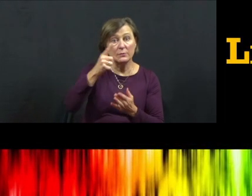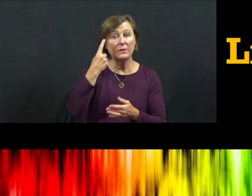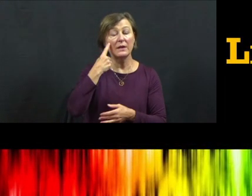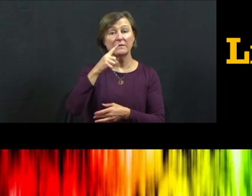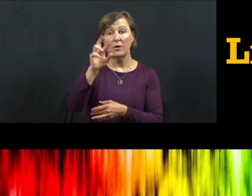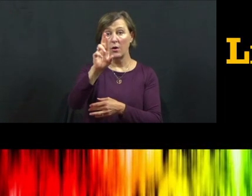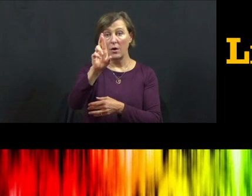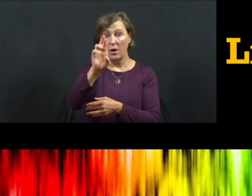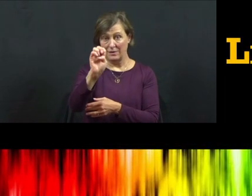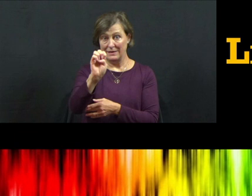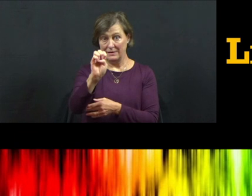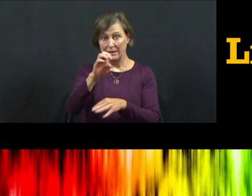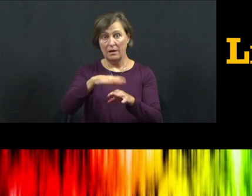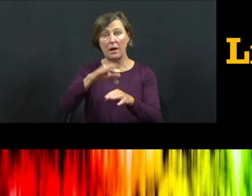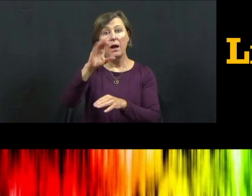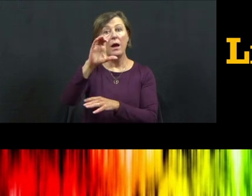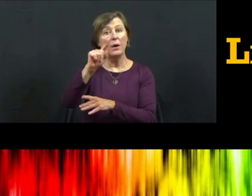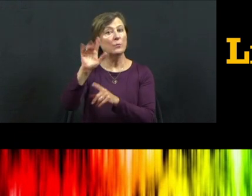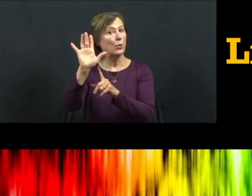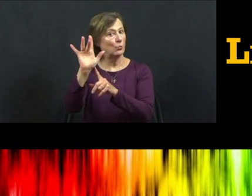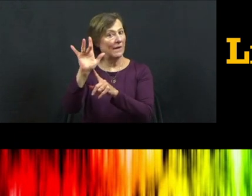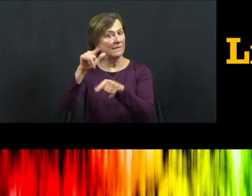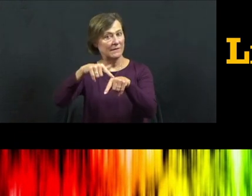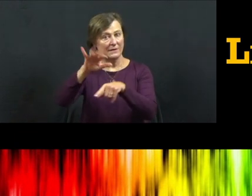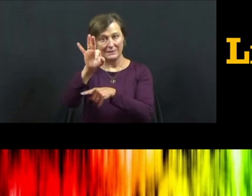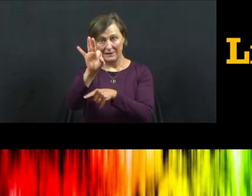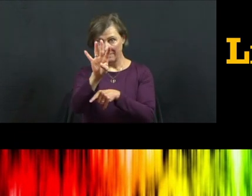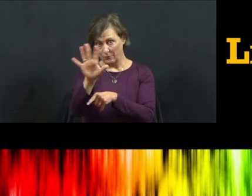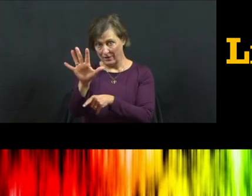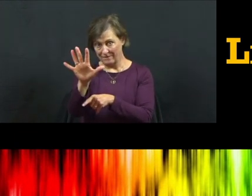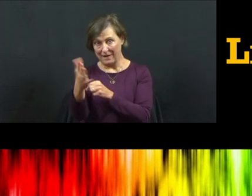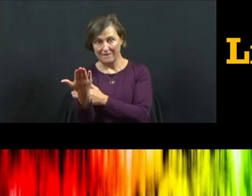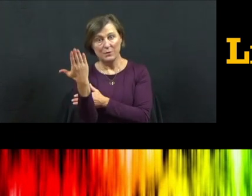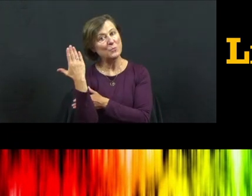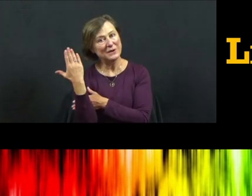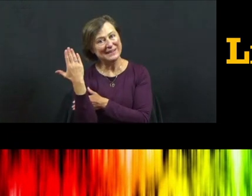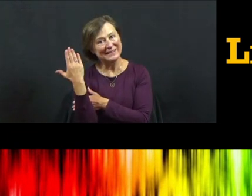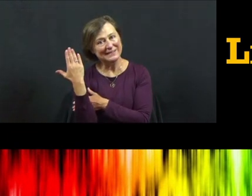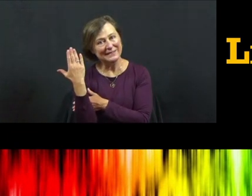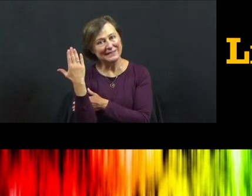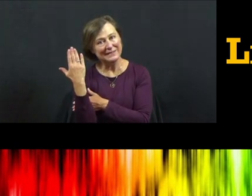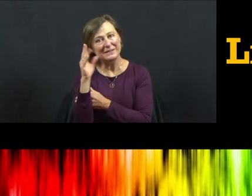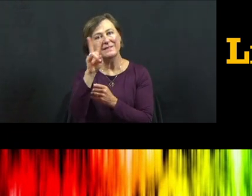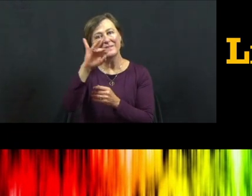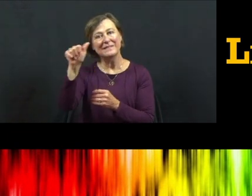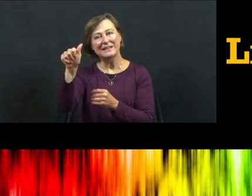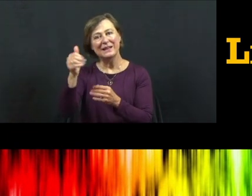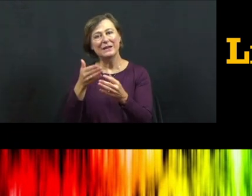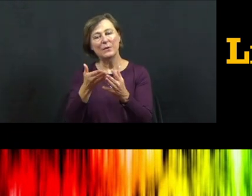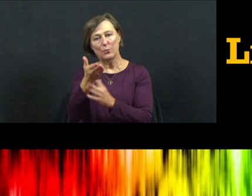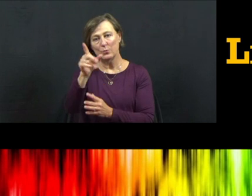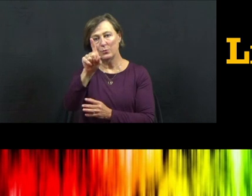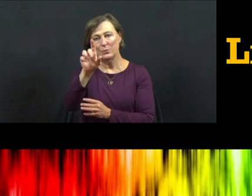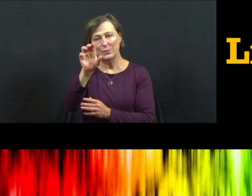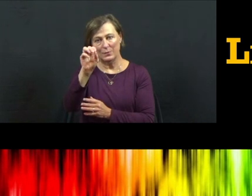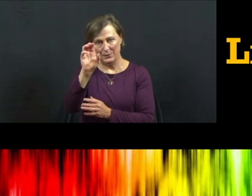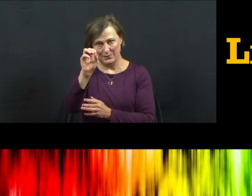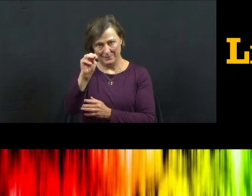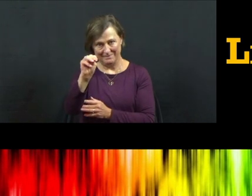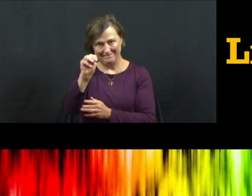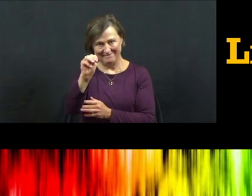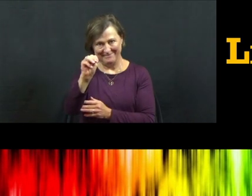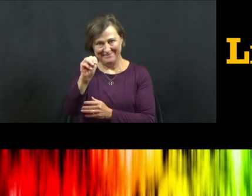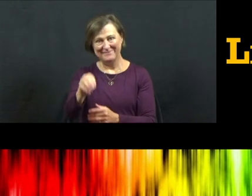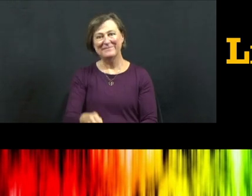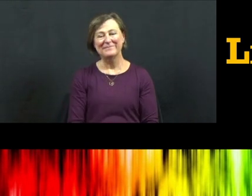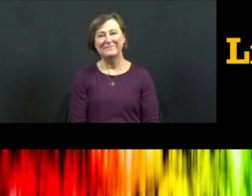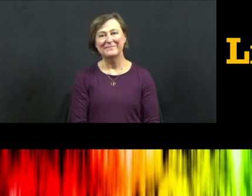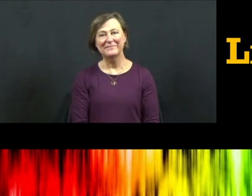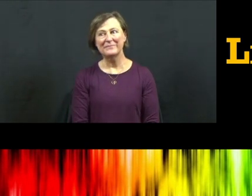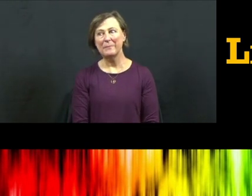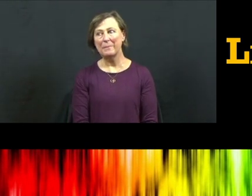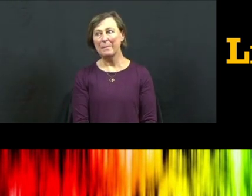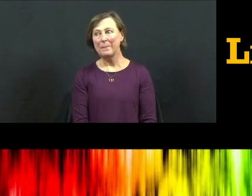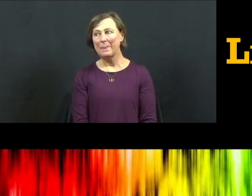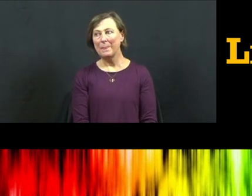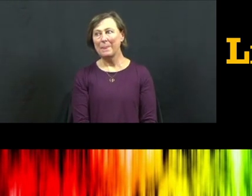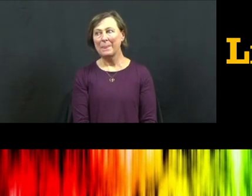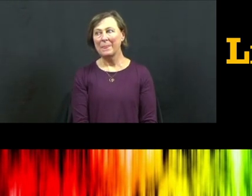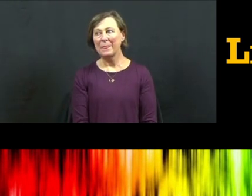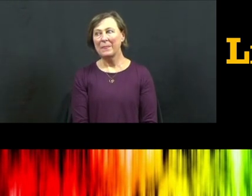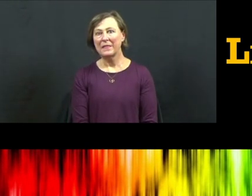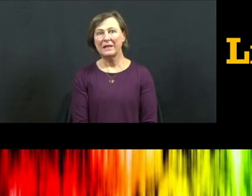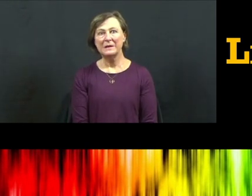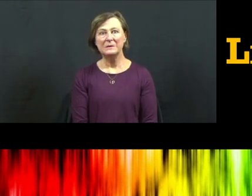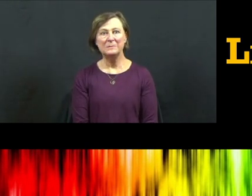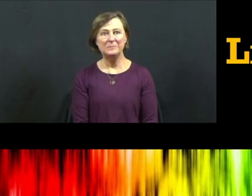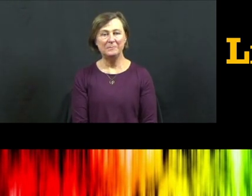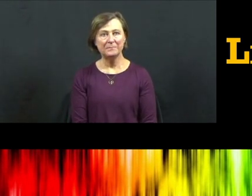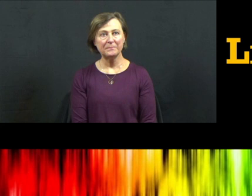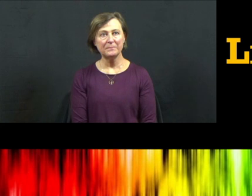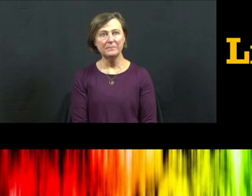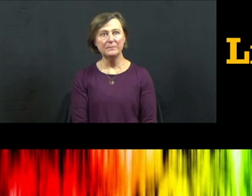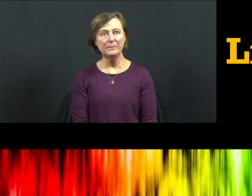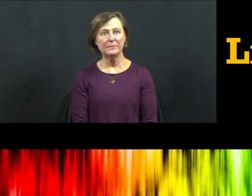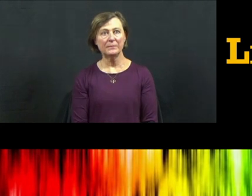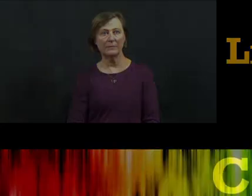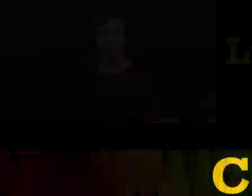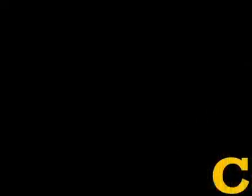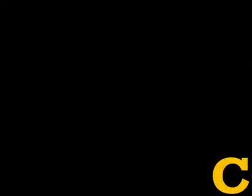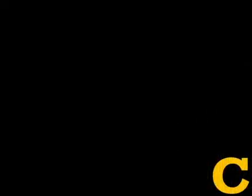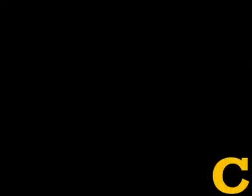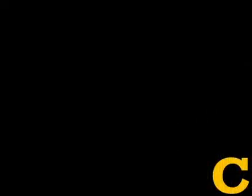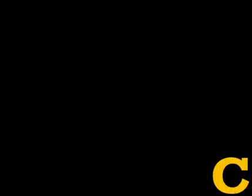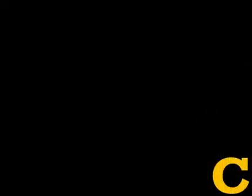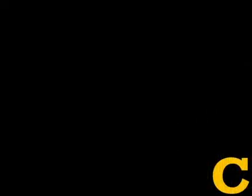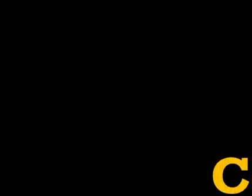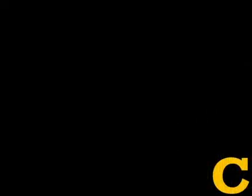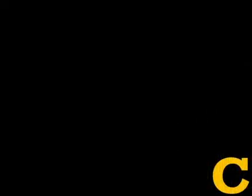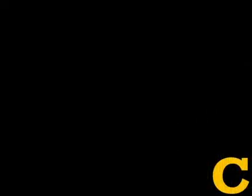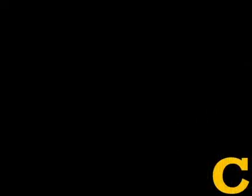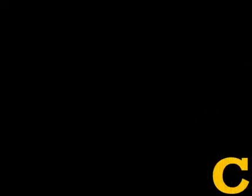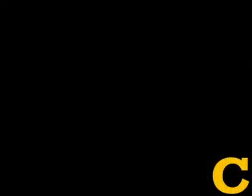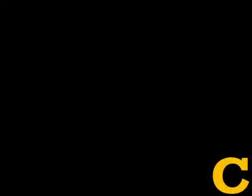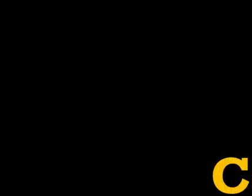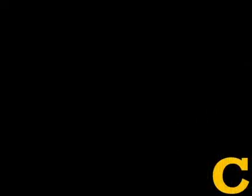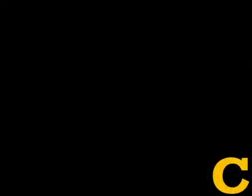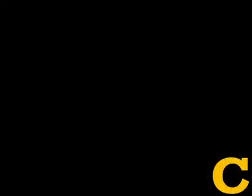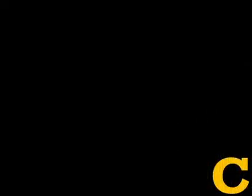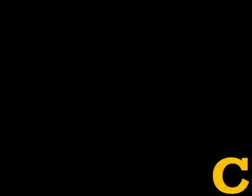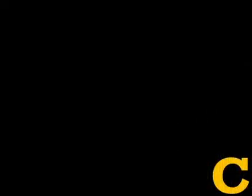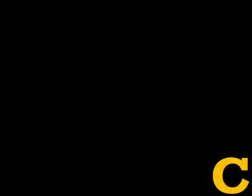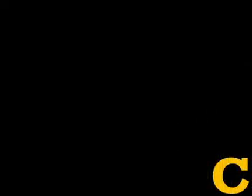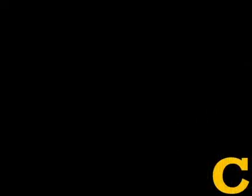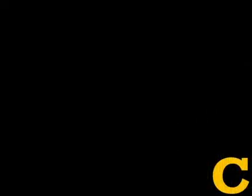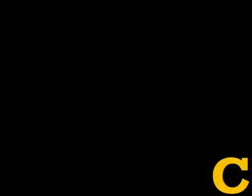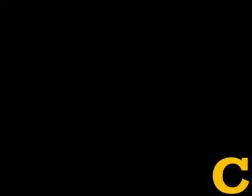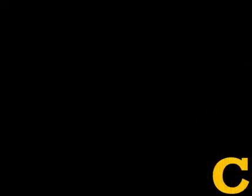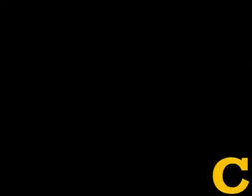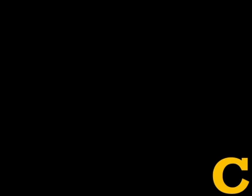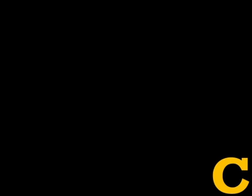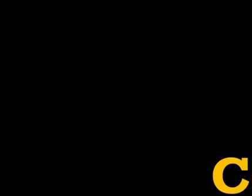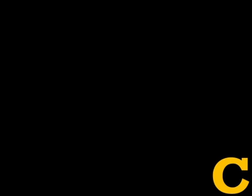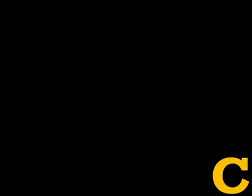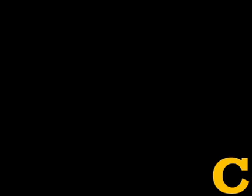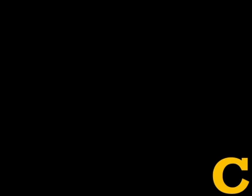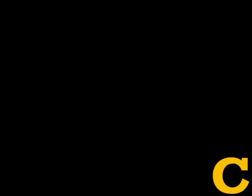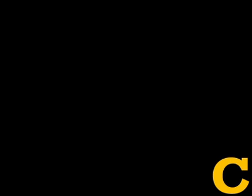on October 25th, at 9:45 am, via Zoom.